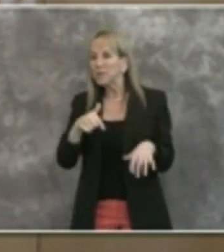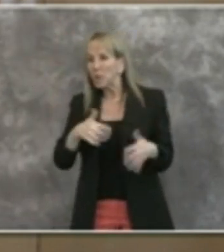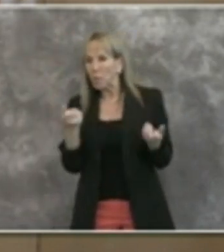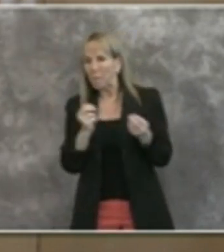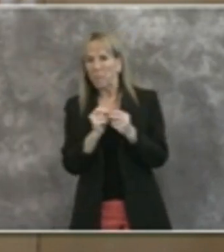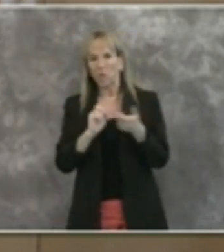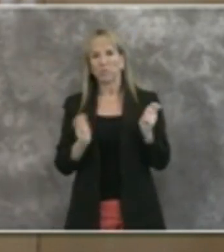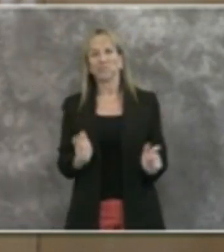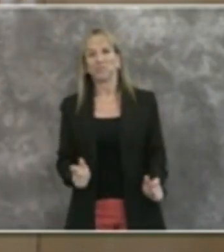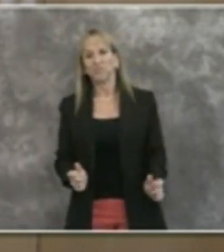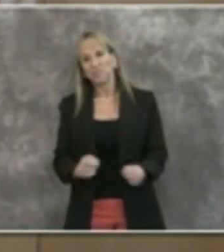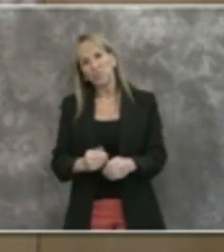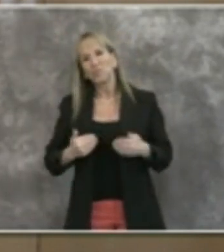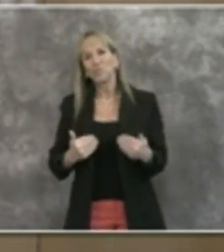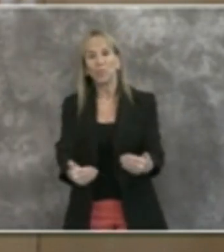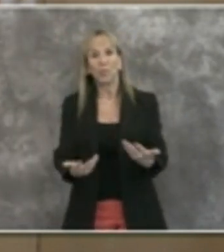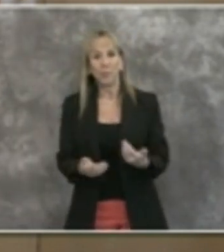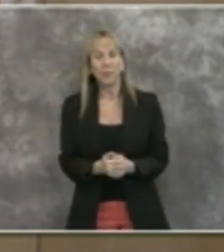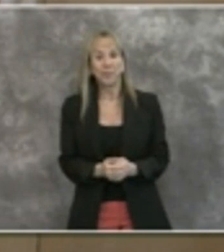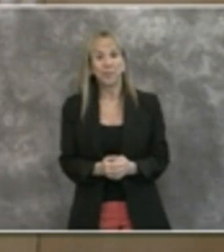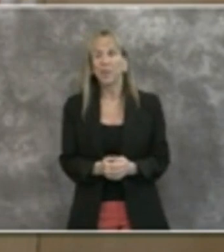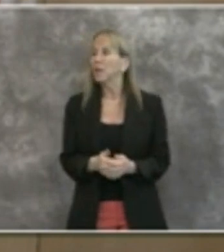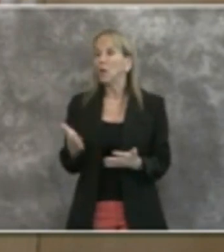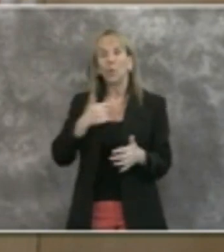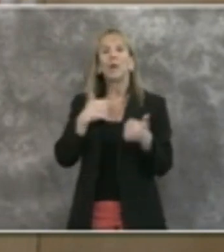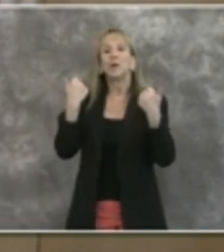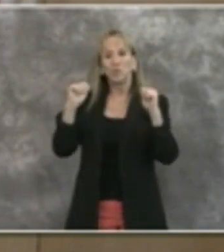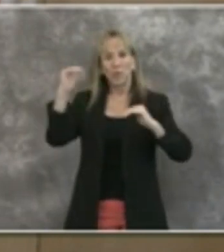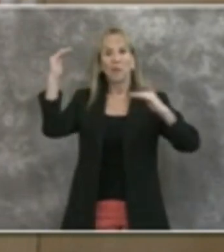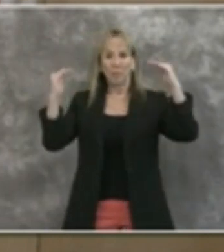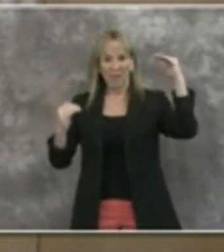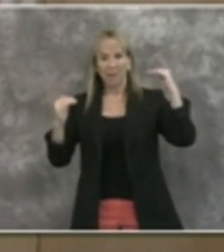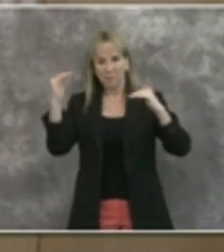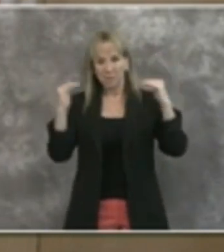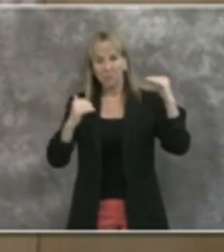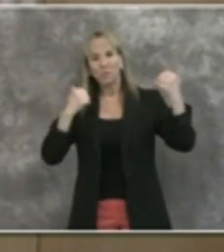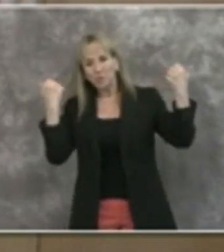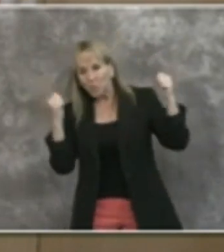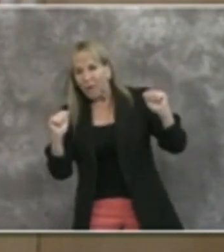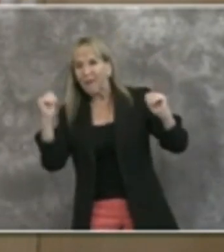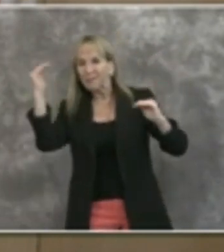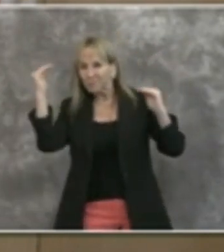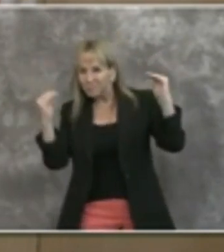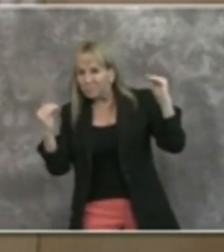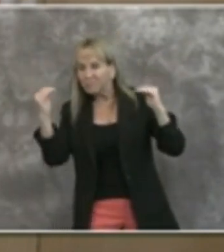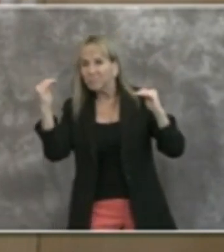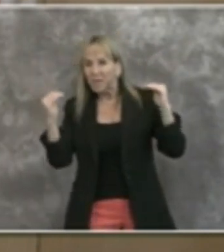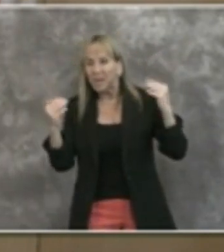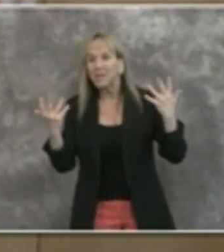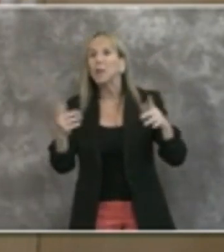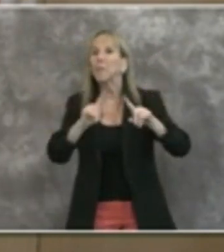COUNTY IN IS ON. IN THE SAME FRAME OF MIND OF THE GOVERNOR OR IS THERE. TO LET IT DIE OR CAN MODIFY.